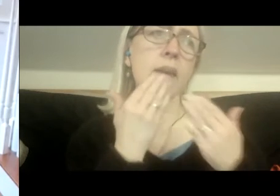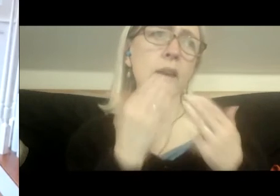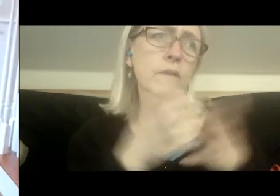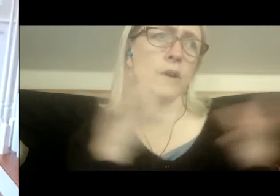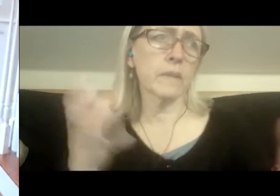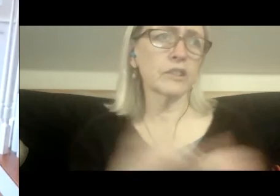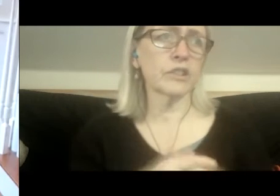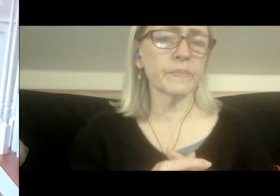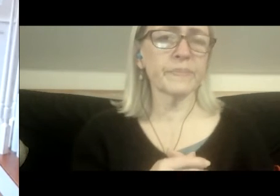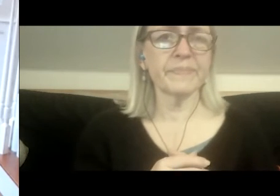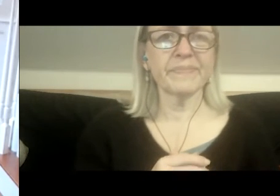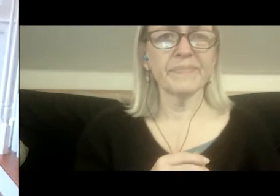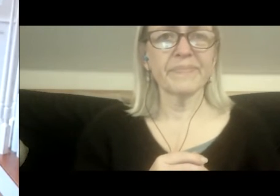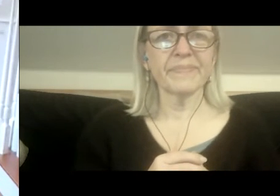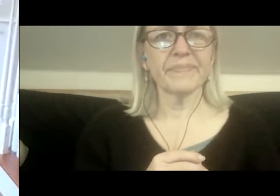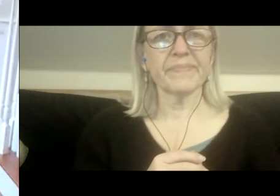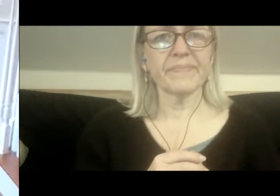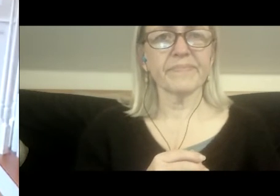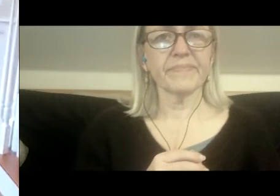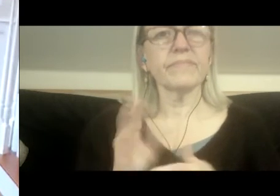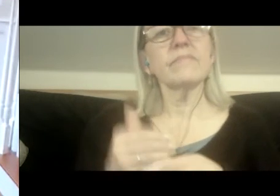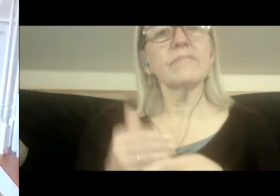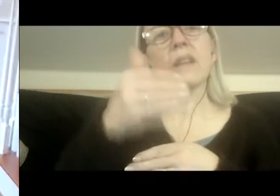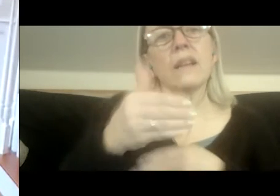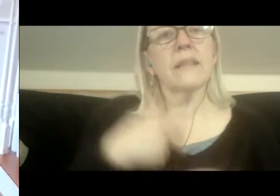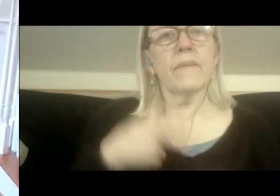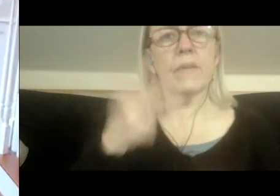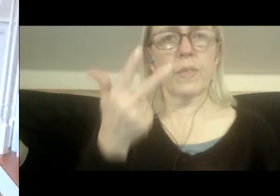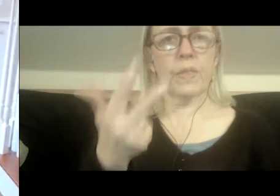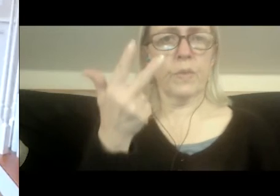for their work in building a more diverse and inclusive campus: